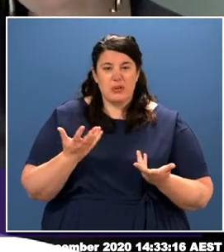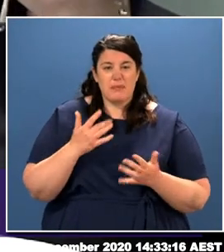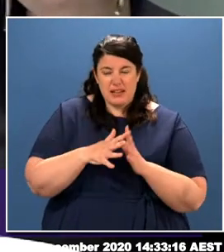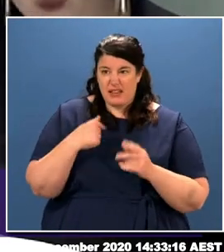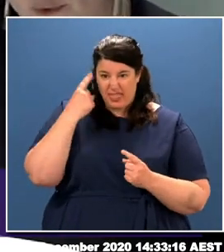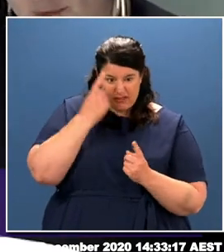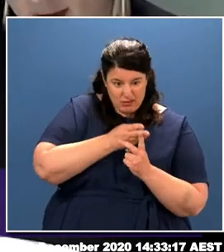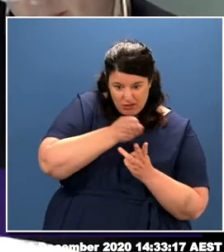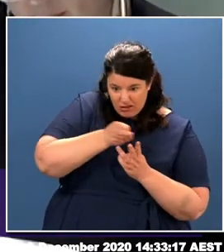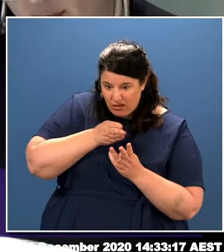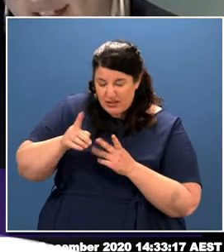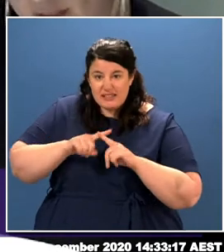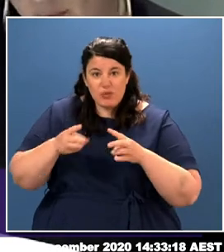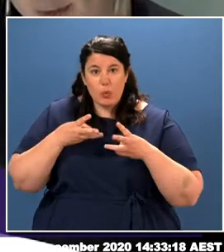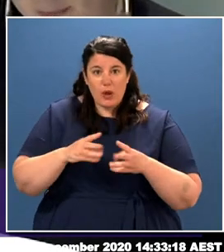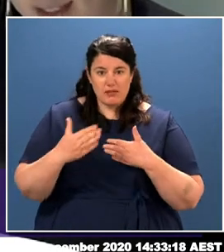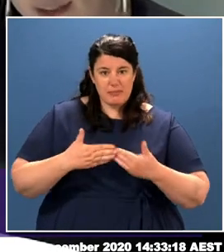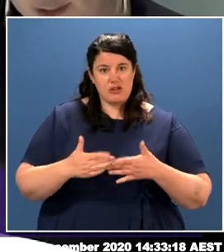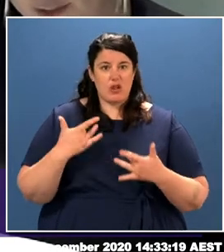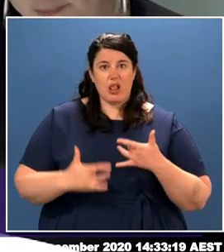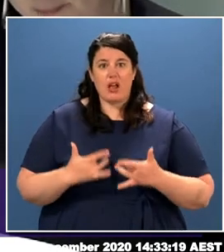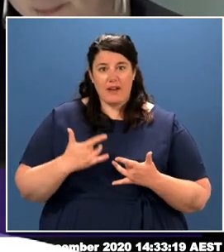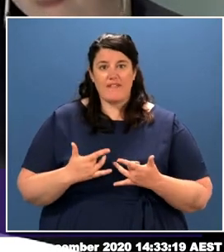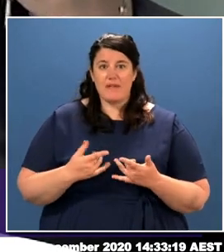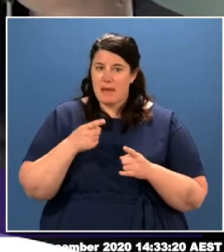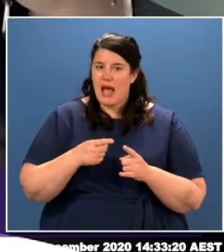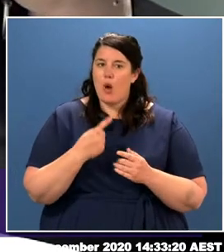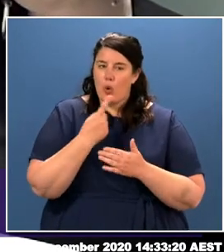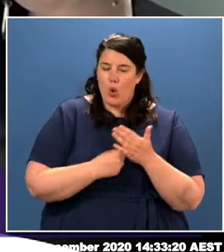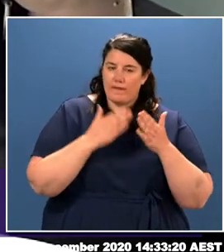this was the scope of the project work that we did do. Thank you.